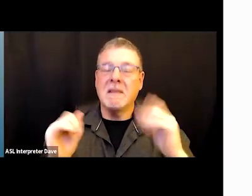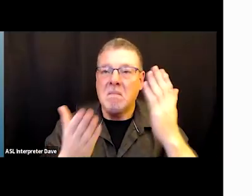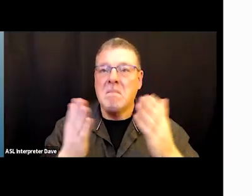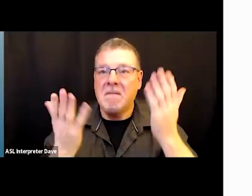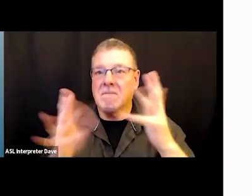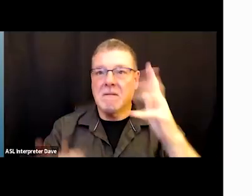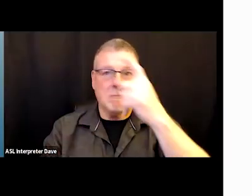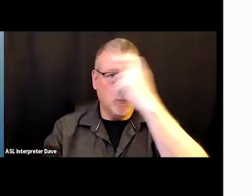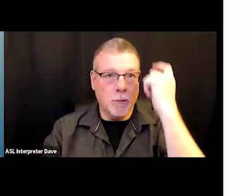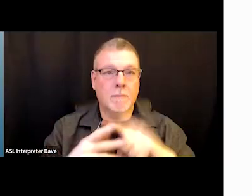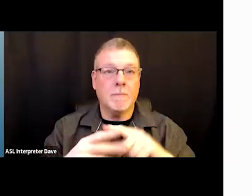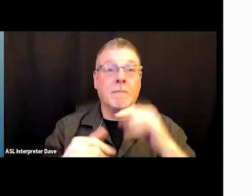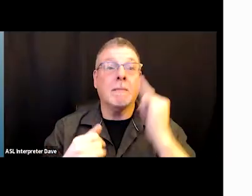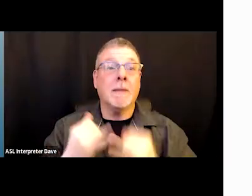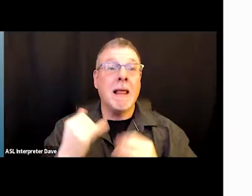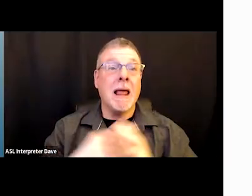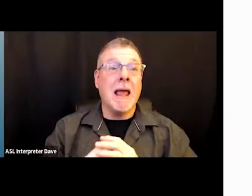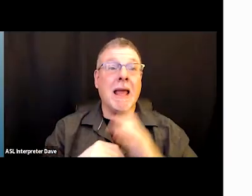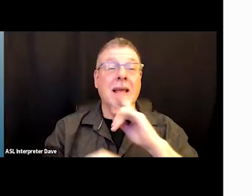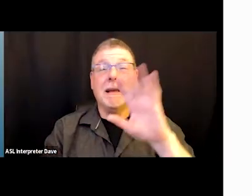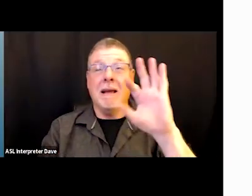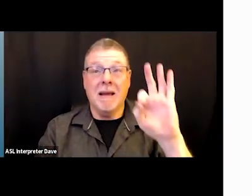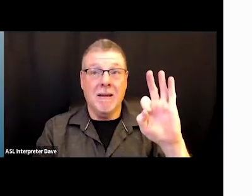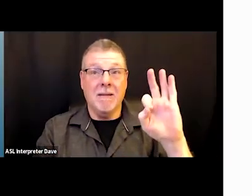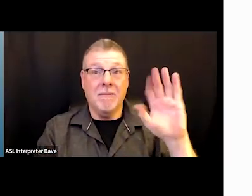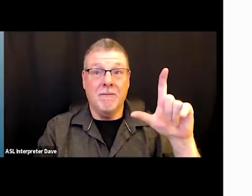The final one is flop, and it is exactly what it sounds like.